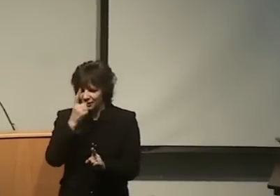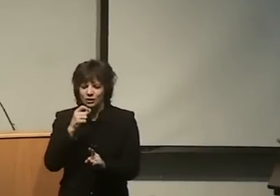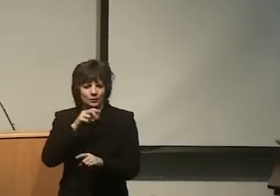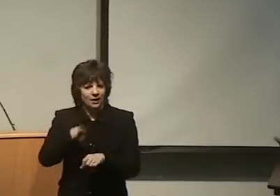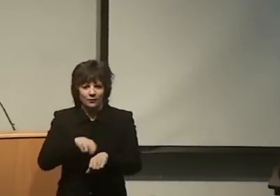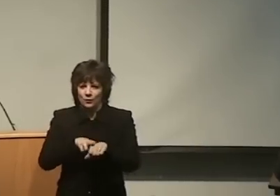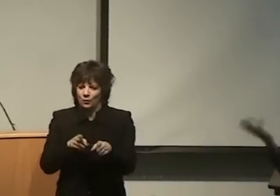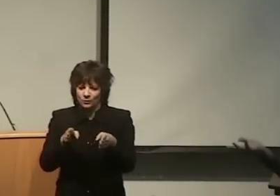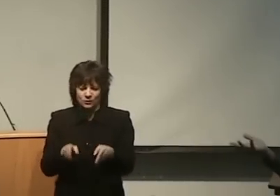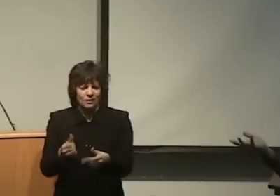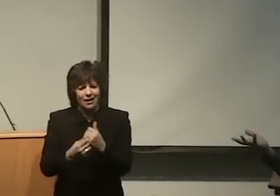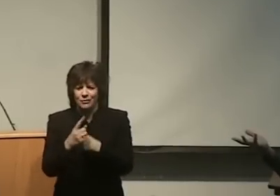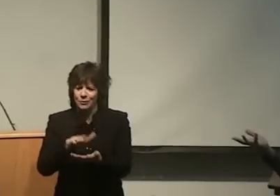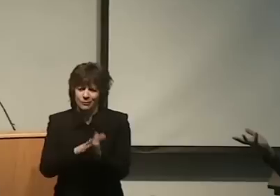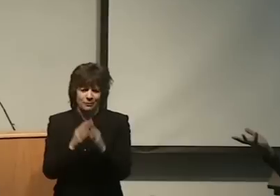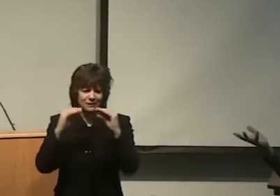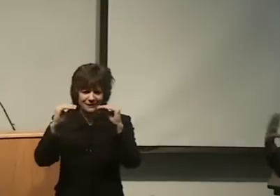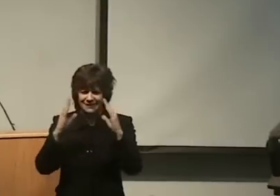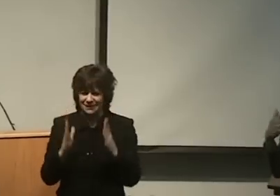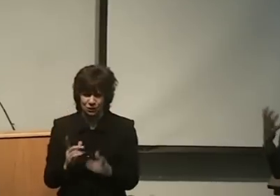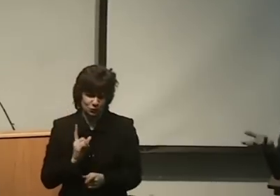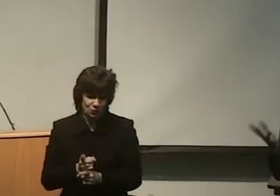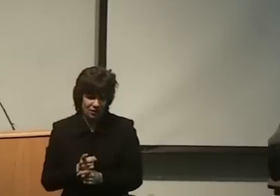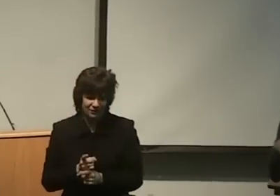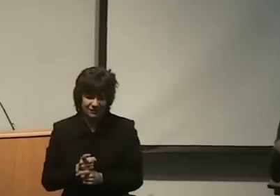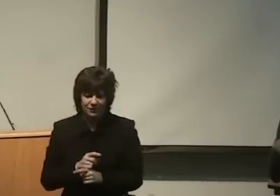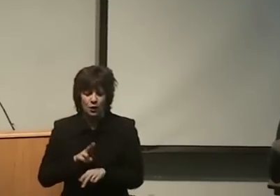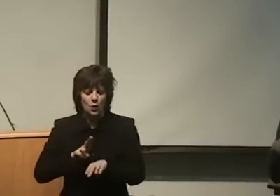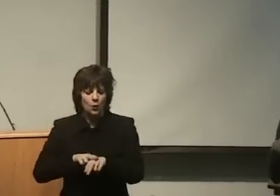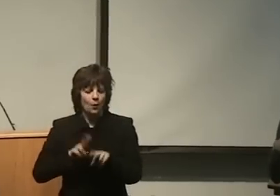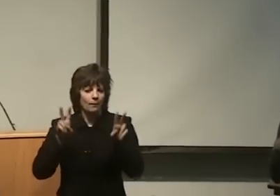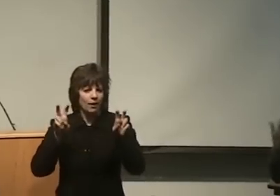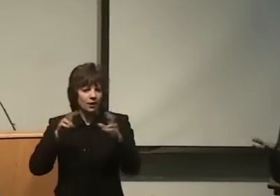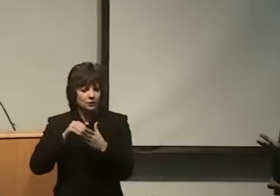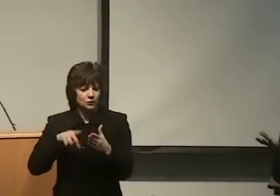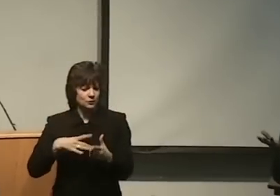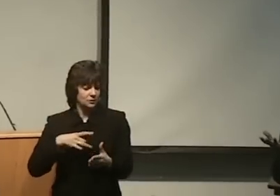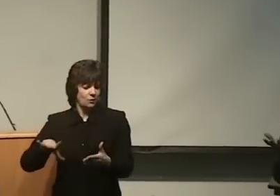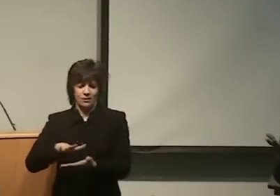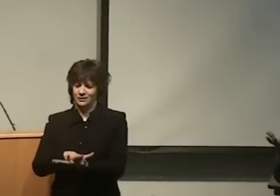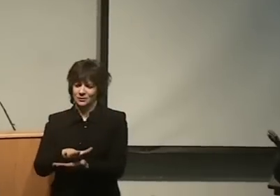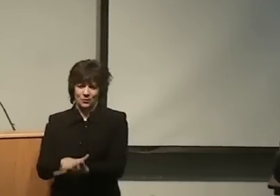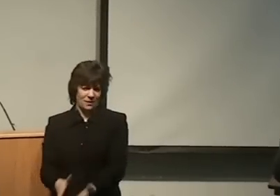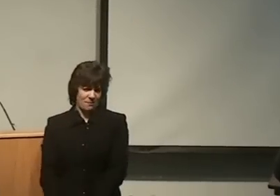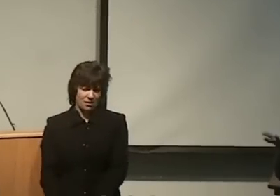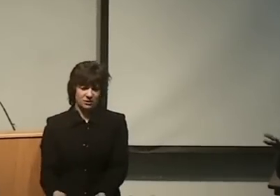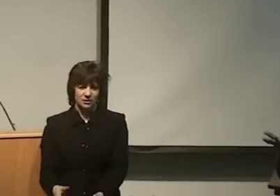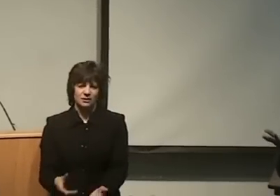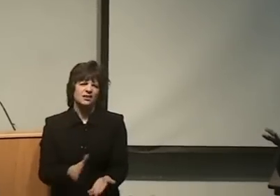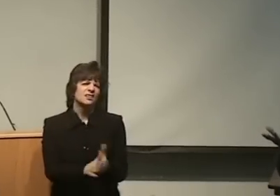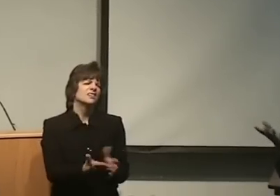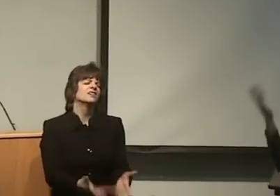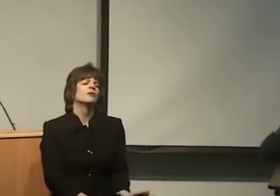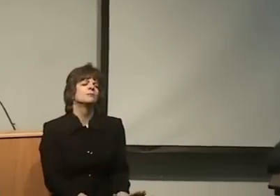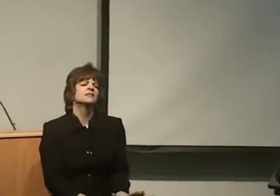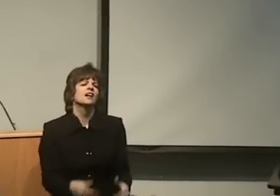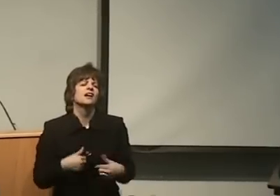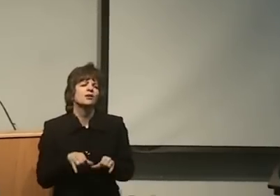You were not the normal student otherwise everybody would be here. Normal students don't like school that much, they want to be done, they don't want to stay here forever like we do.